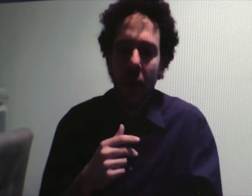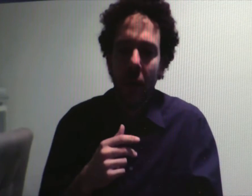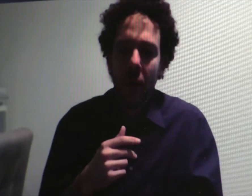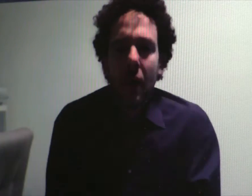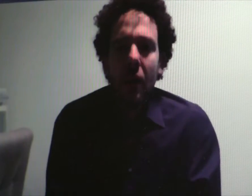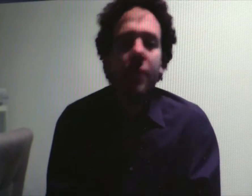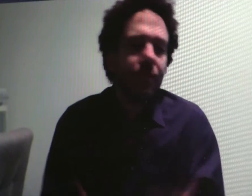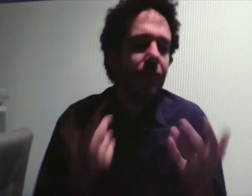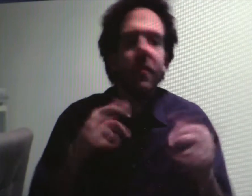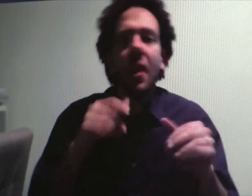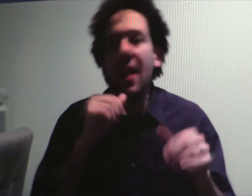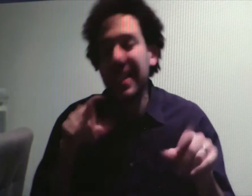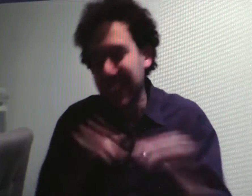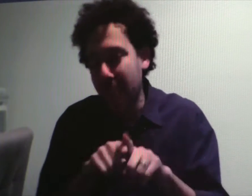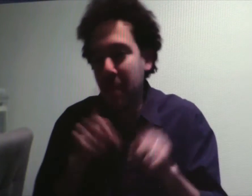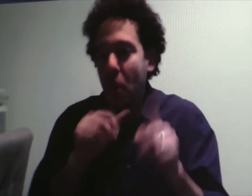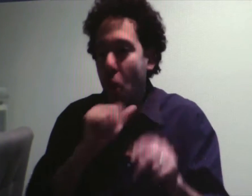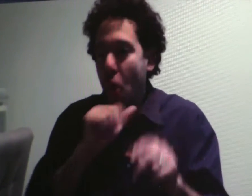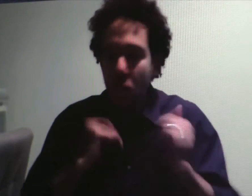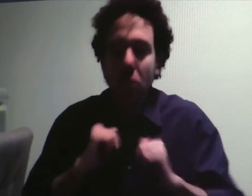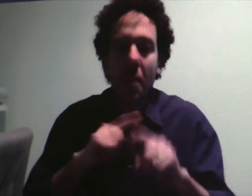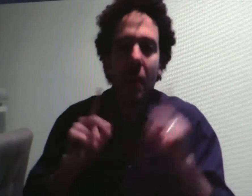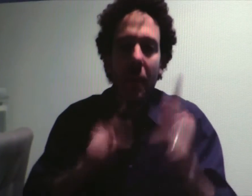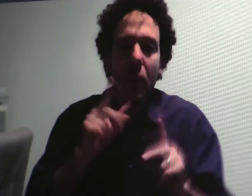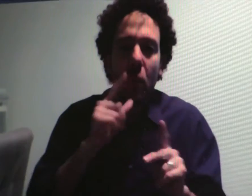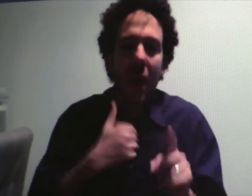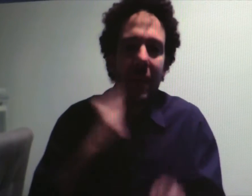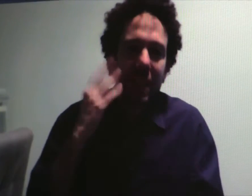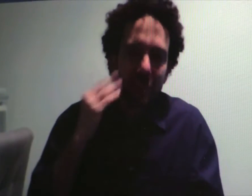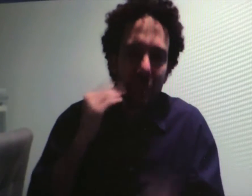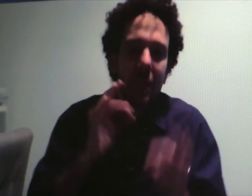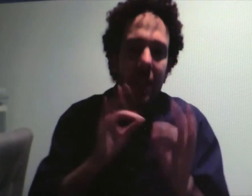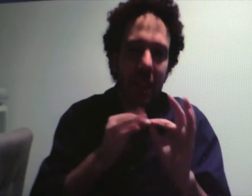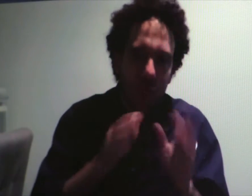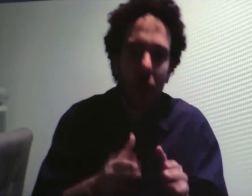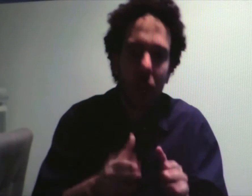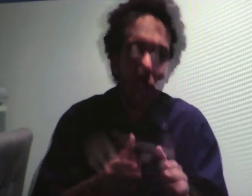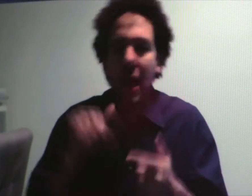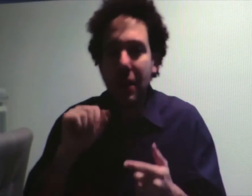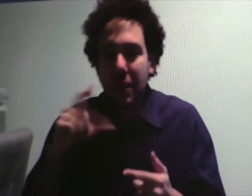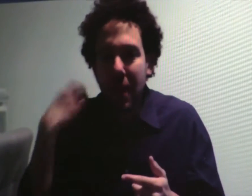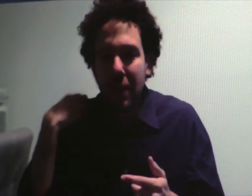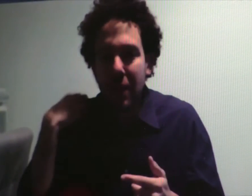throughout the production. They are not the same people throughout all of the shows, however, there are those who have